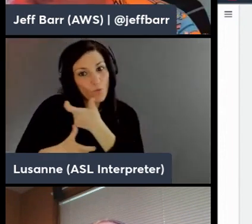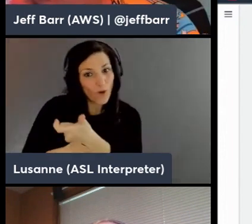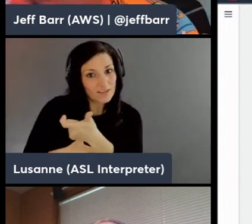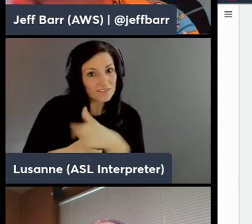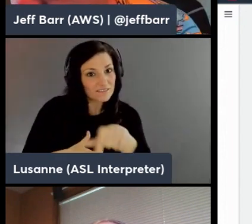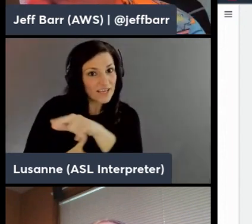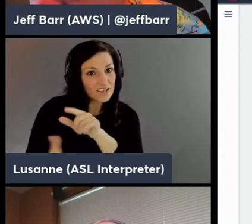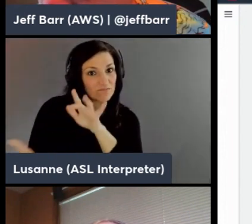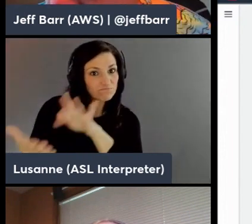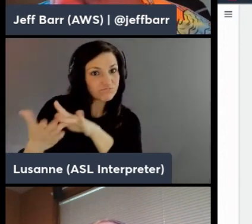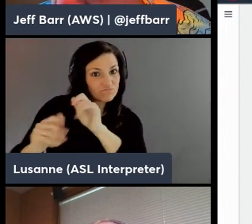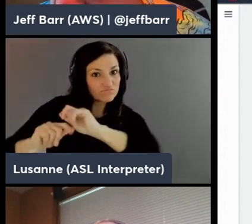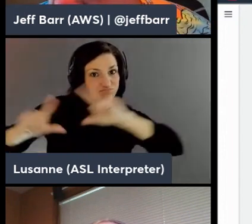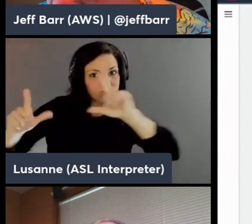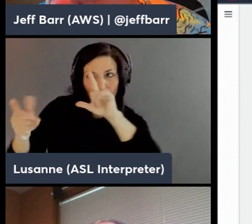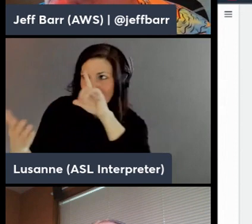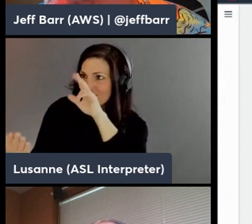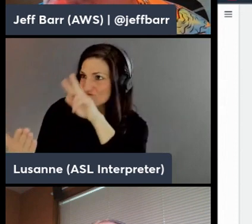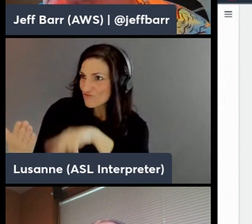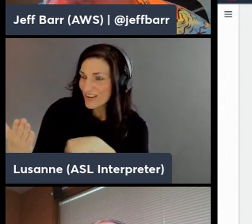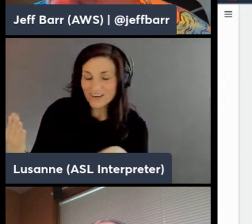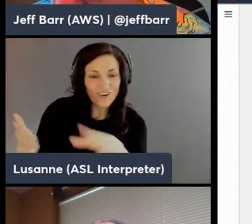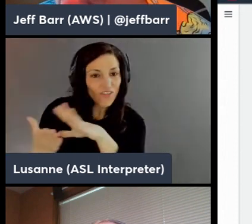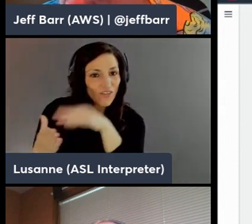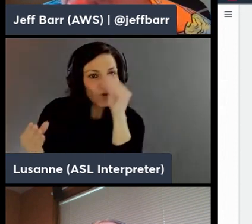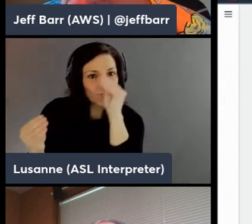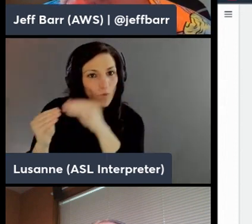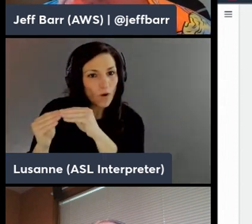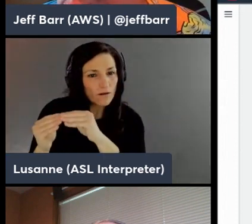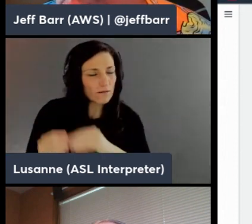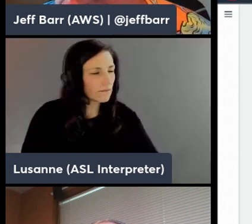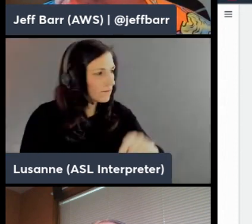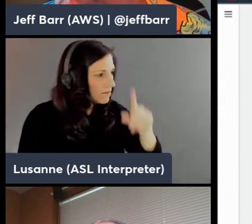(hums) Think. - Hopefully, we'll do that. Hopefully somebody had a chat to comment somewhere.